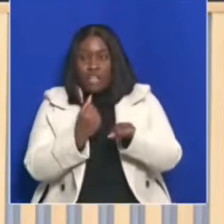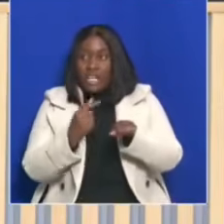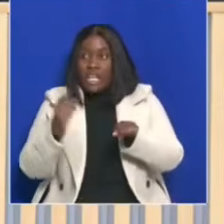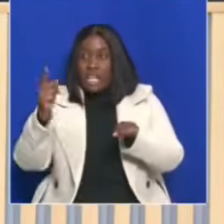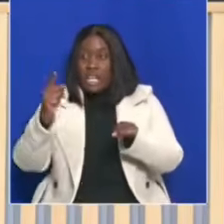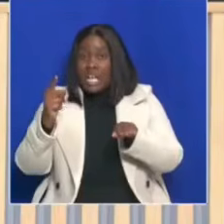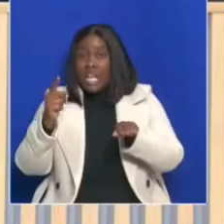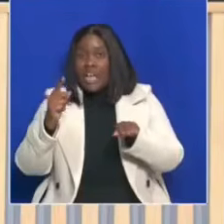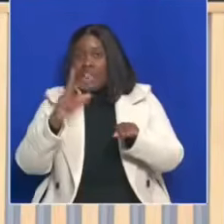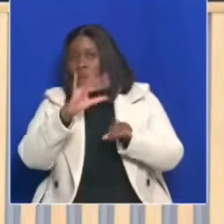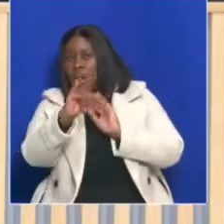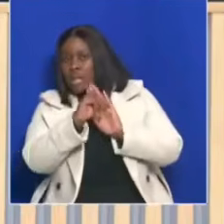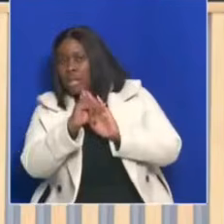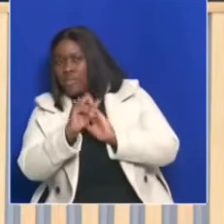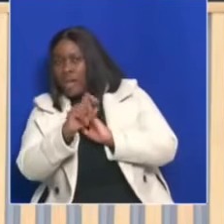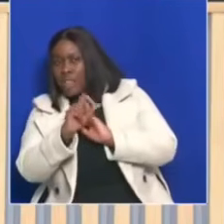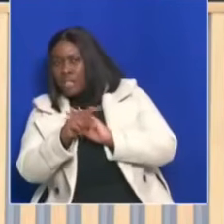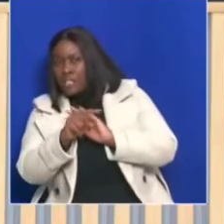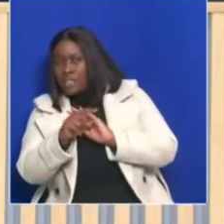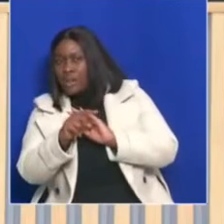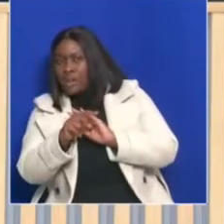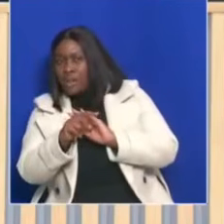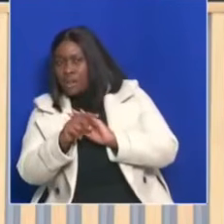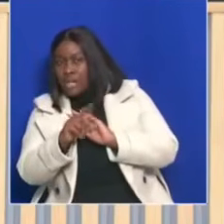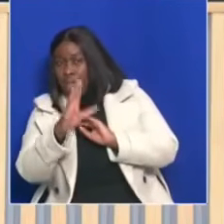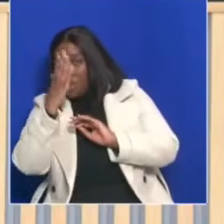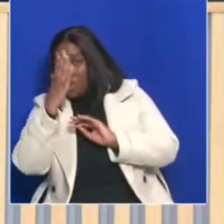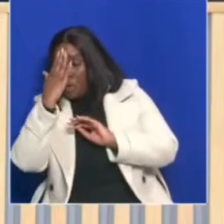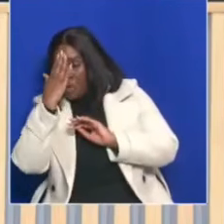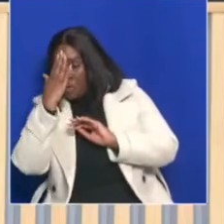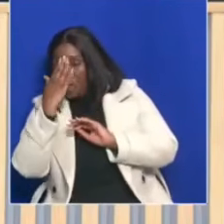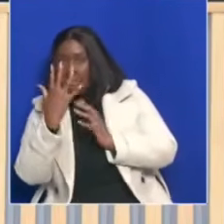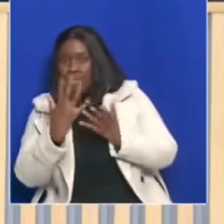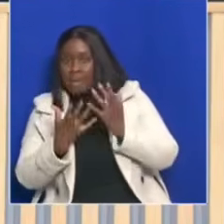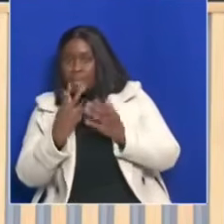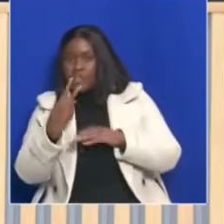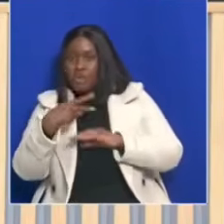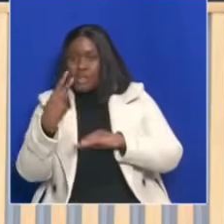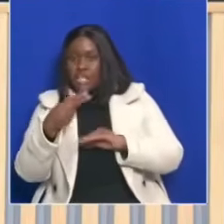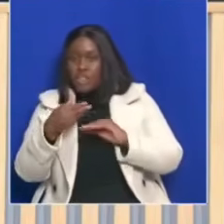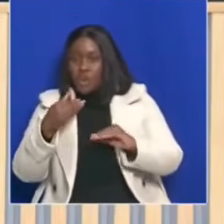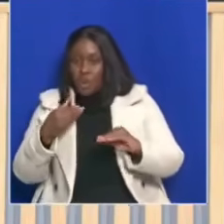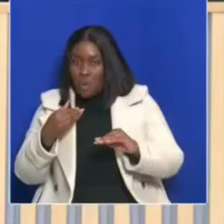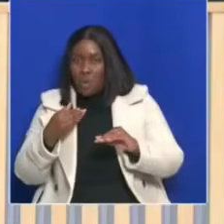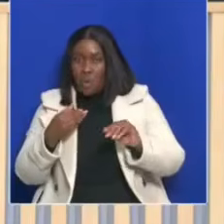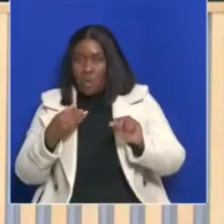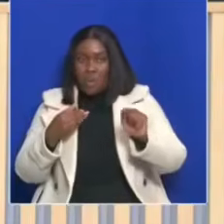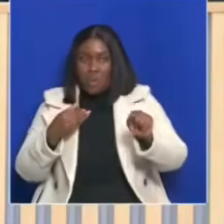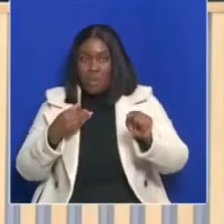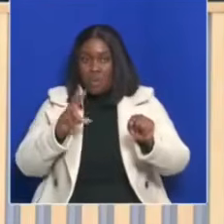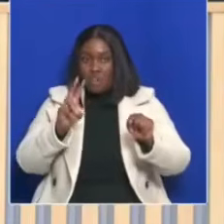to know that there was a cash in transit two days ago, they will just identify that or any other.